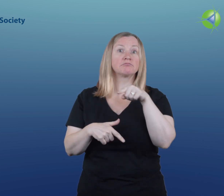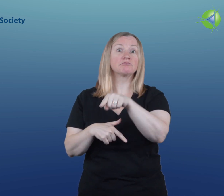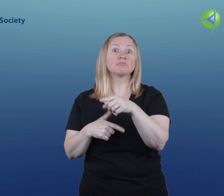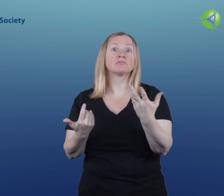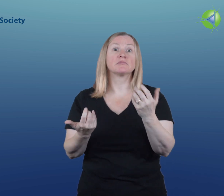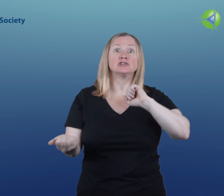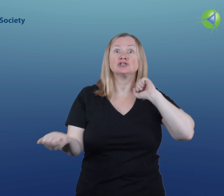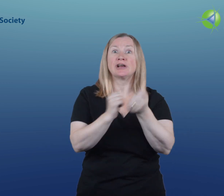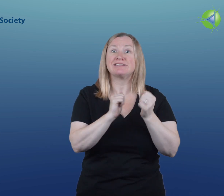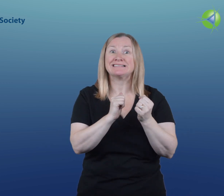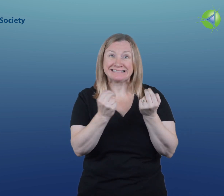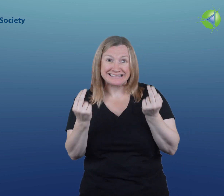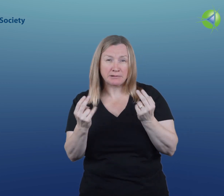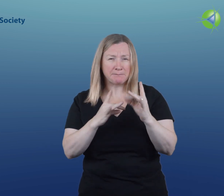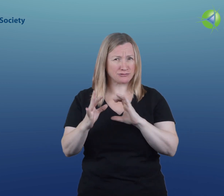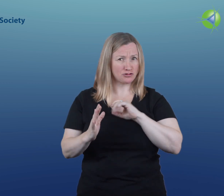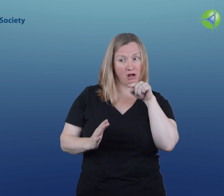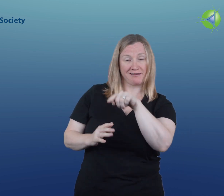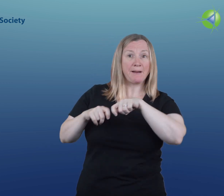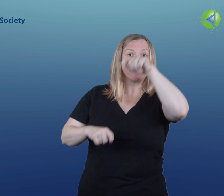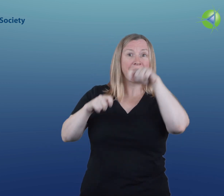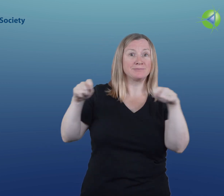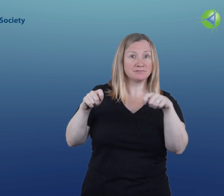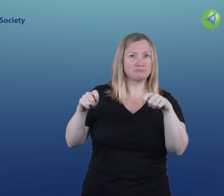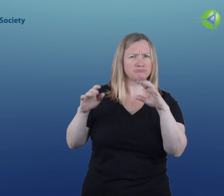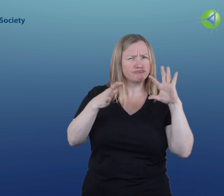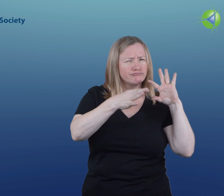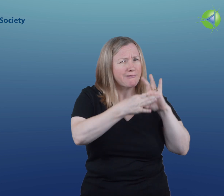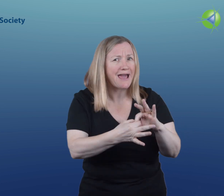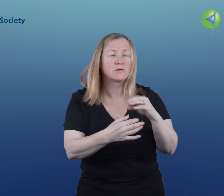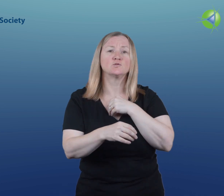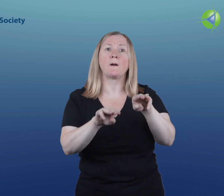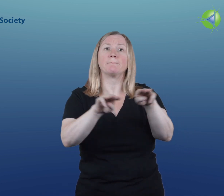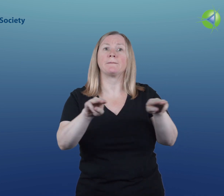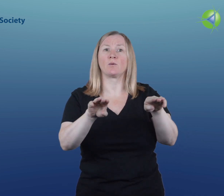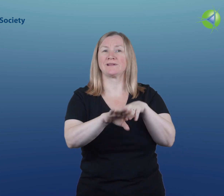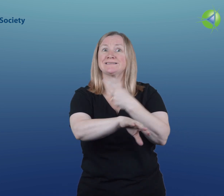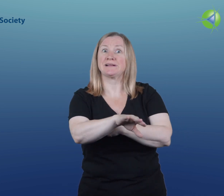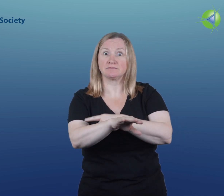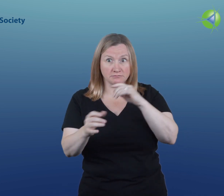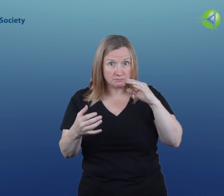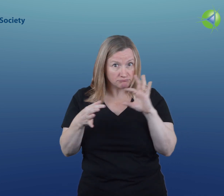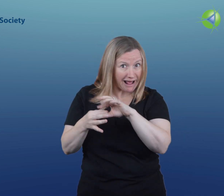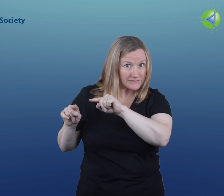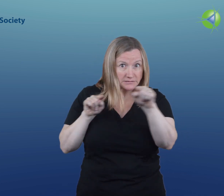Are changes needed to make sure that these Measures are relevant to people with disabilities?